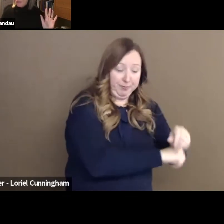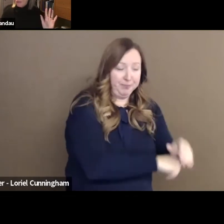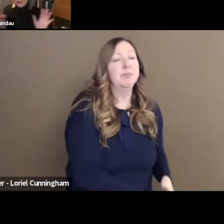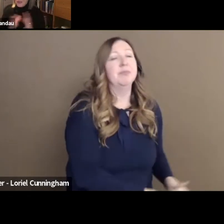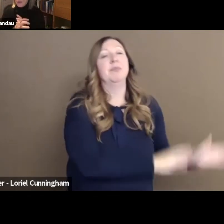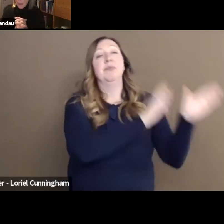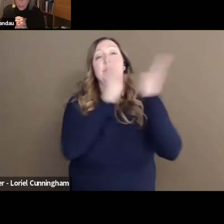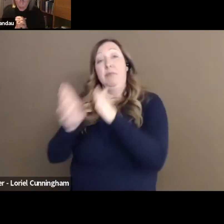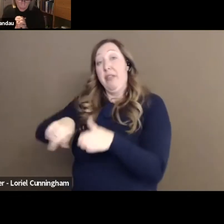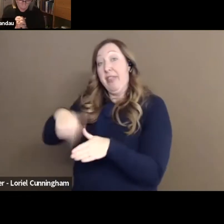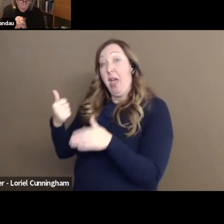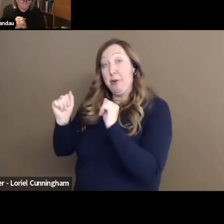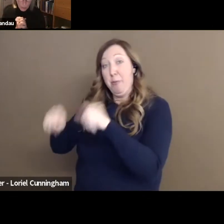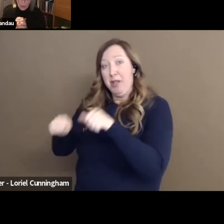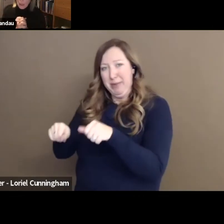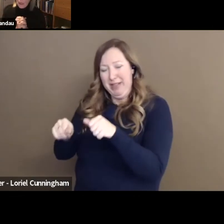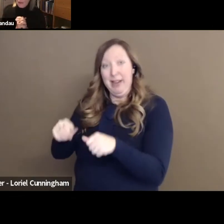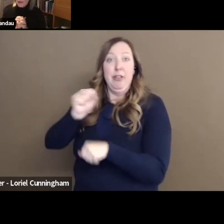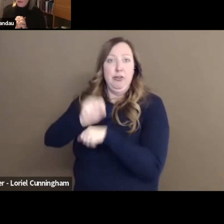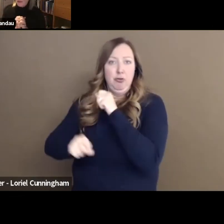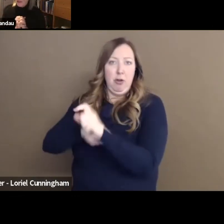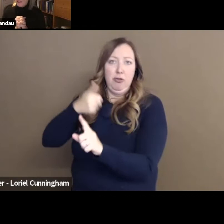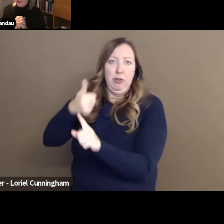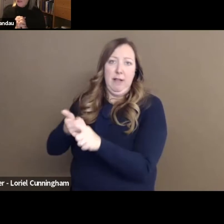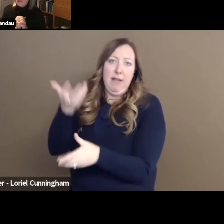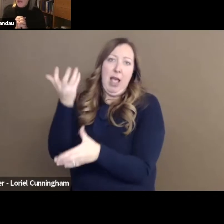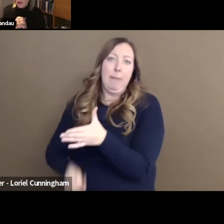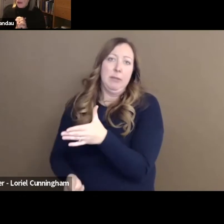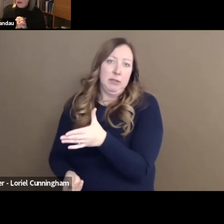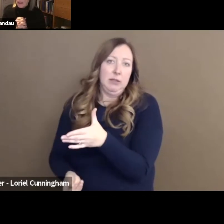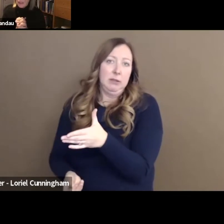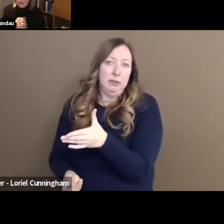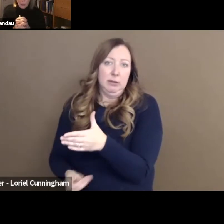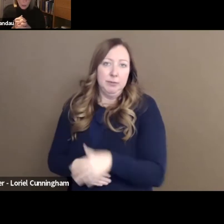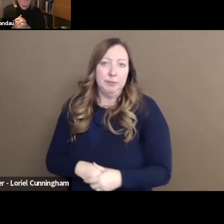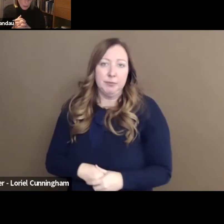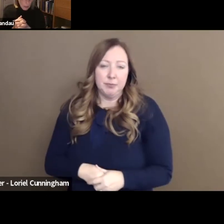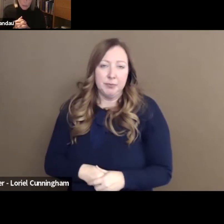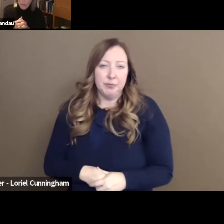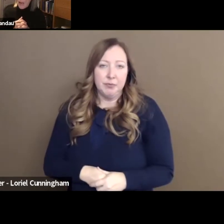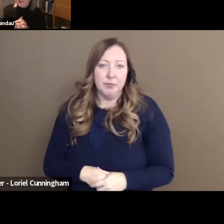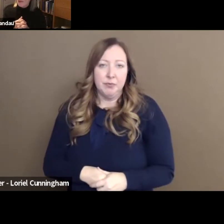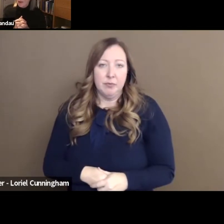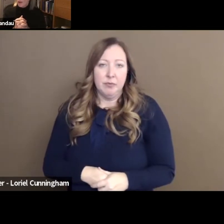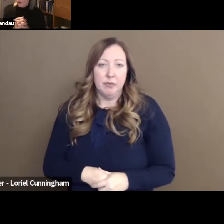and this would be the idea that if